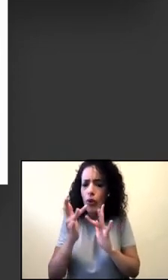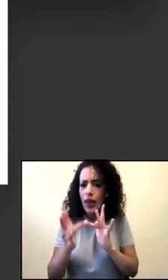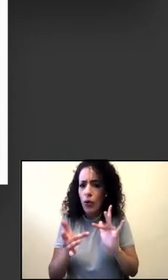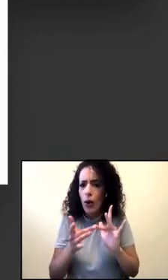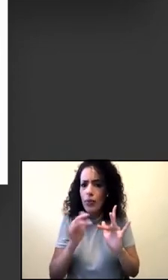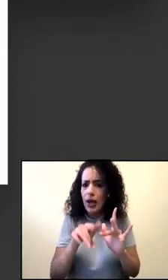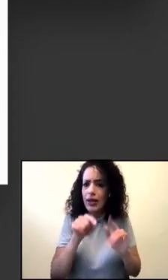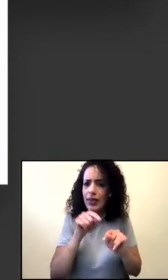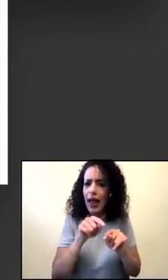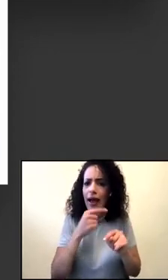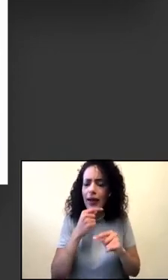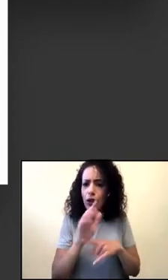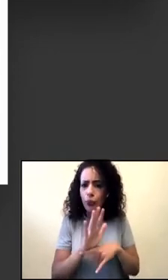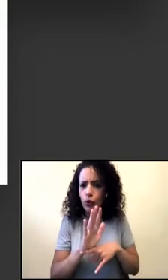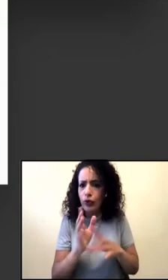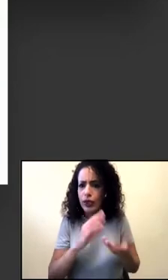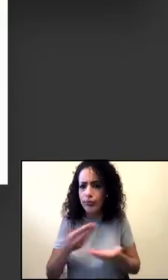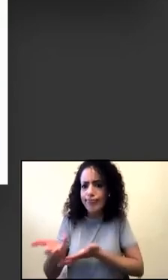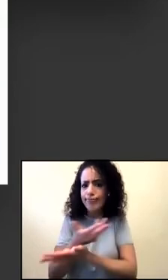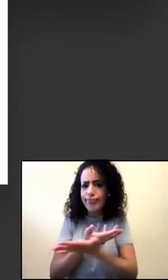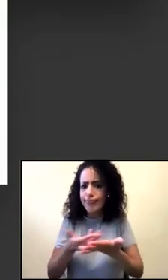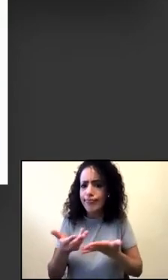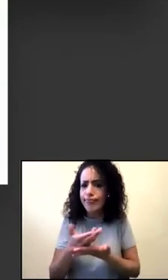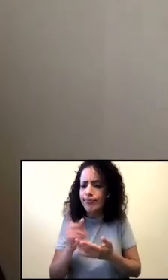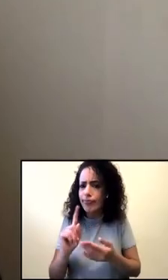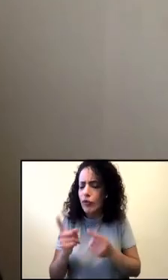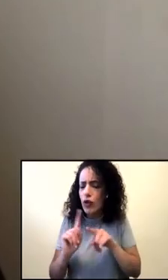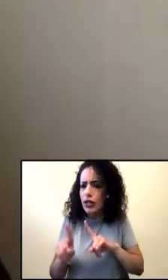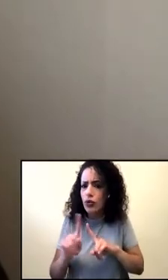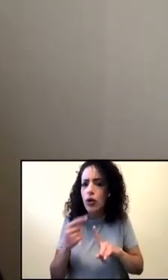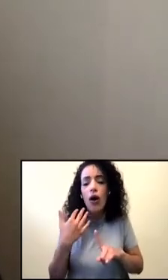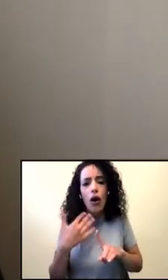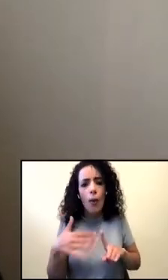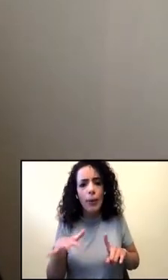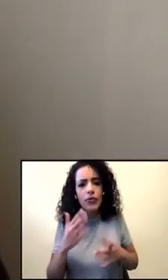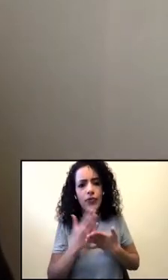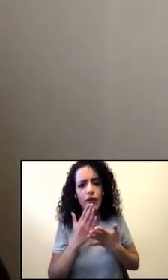I've been, we've all been very like overwhelmed by them, I think it's really touched people,